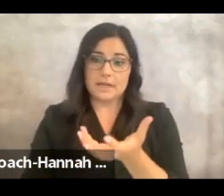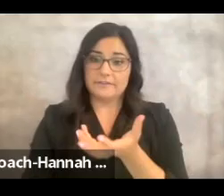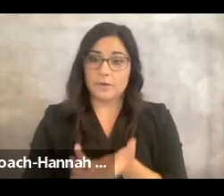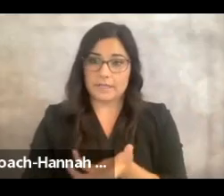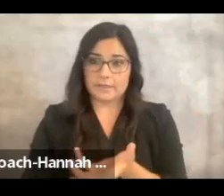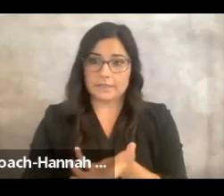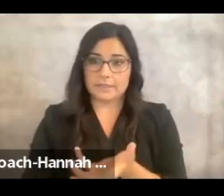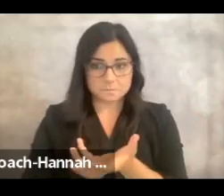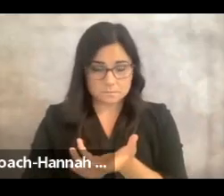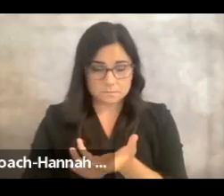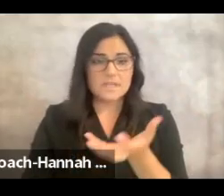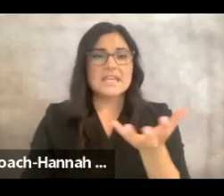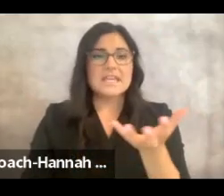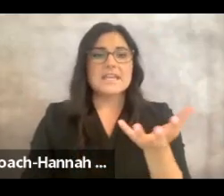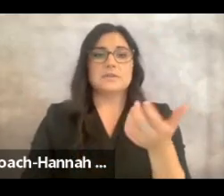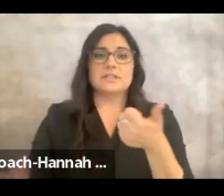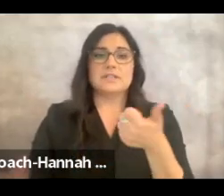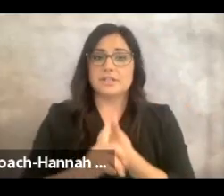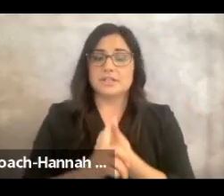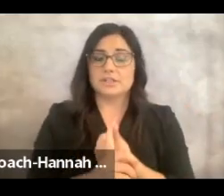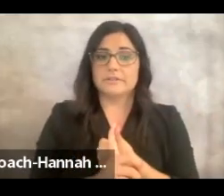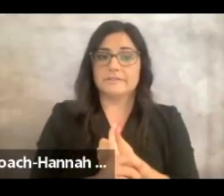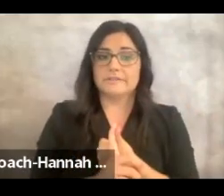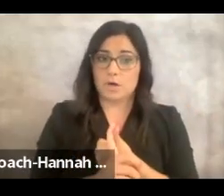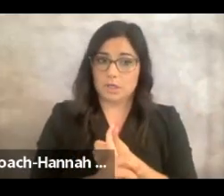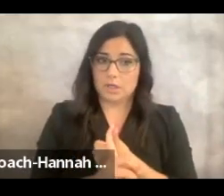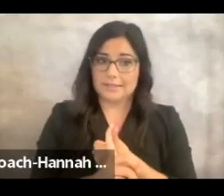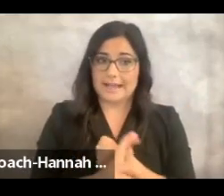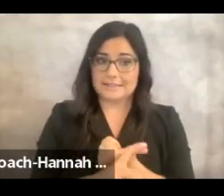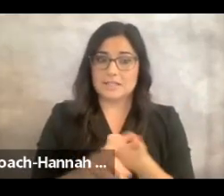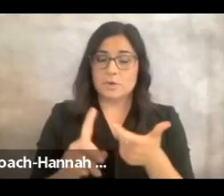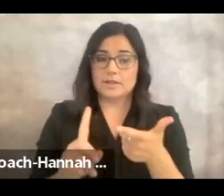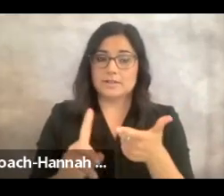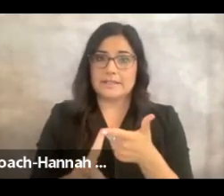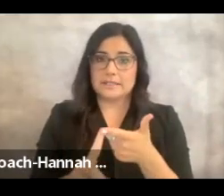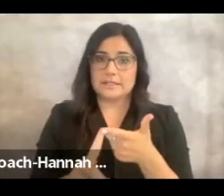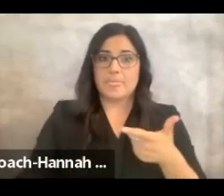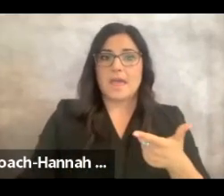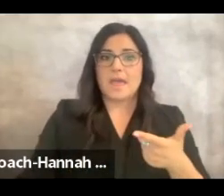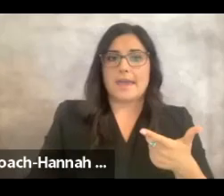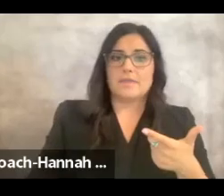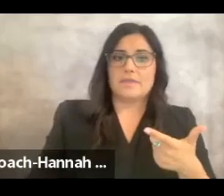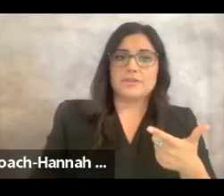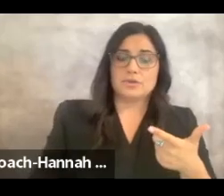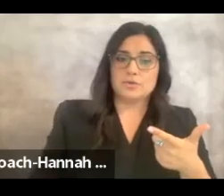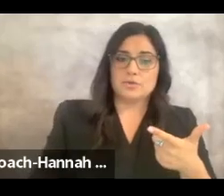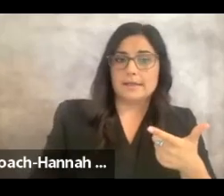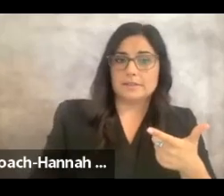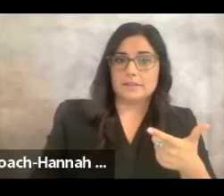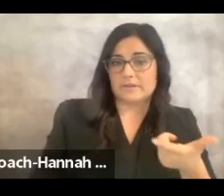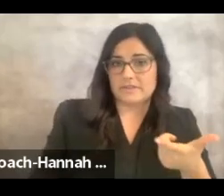deaf or hearing is you need to register for CASLIas well as RID. And to do that you might